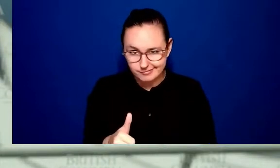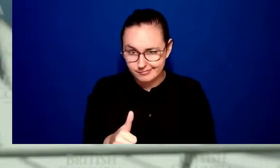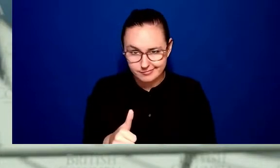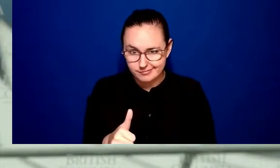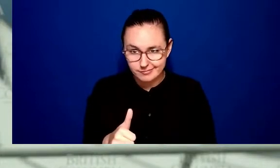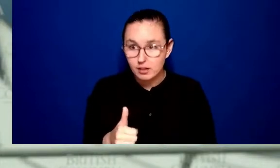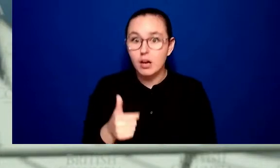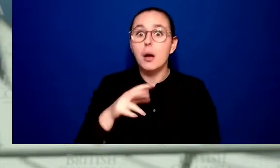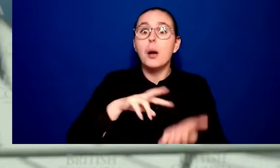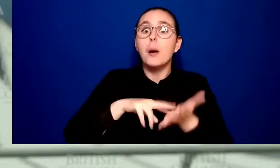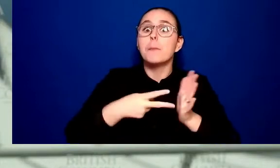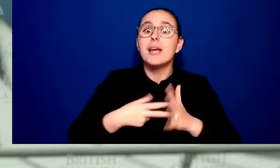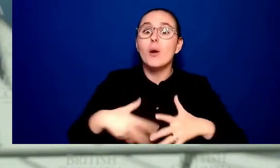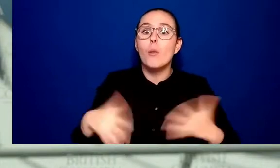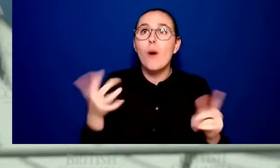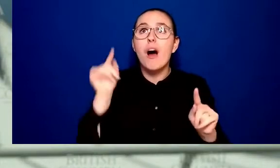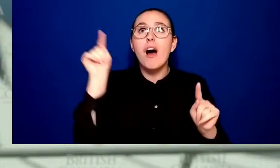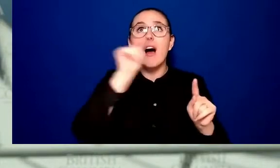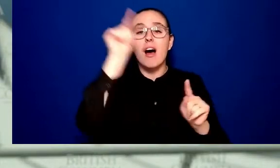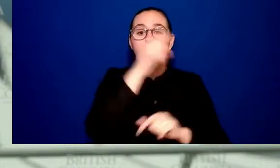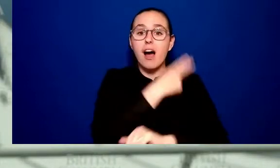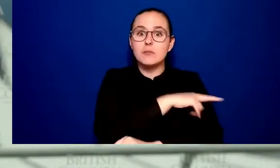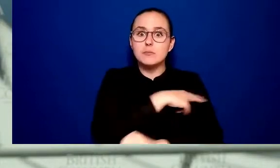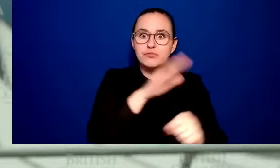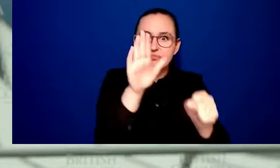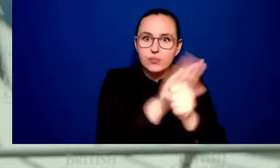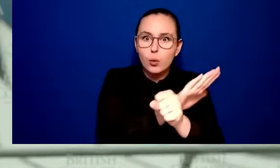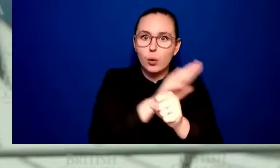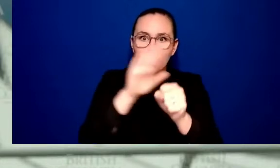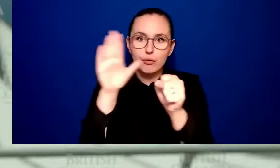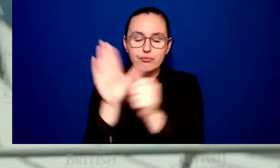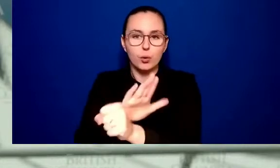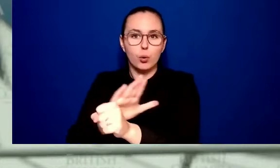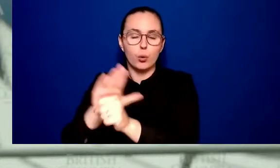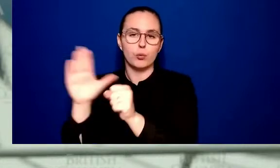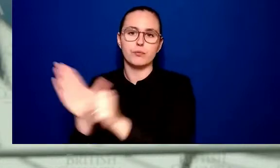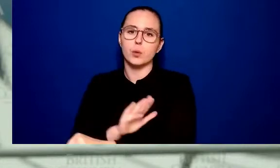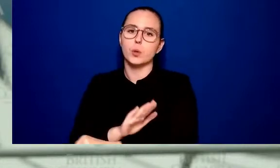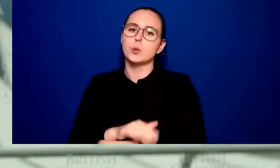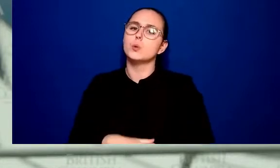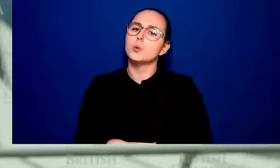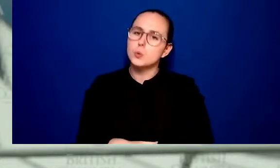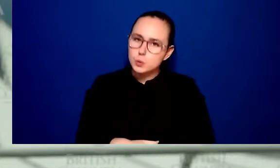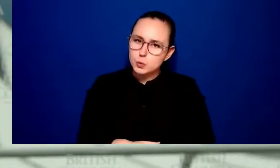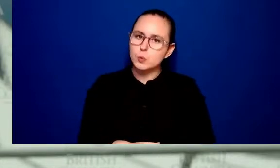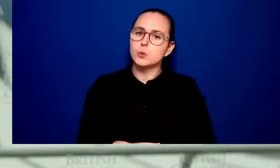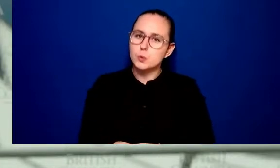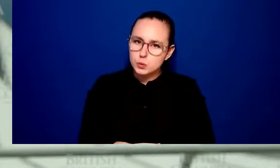directly related to the vaccination rates in the communities where people are living communities with lower